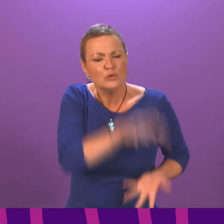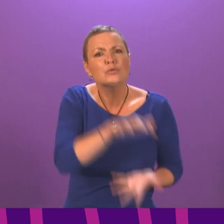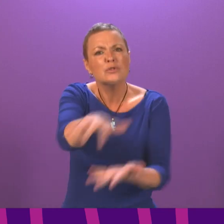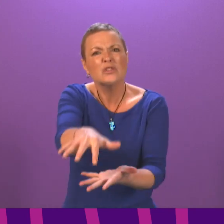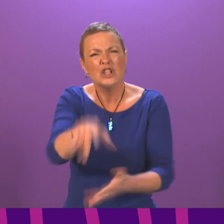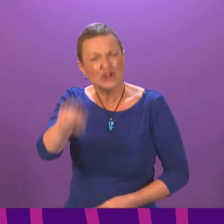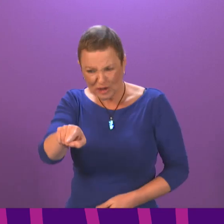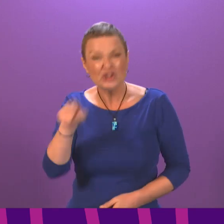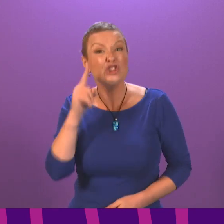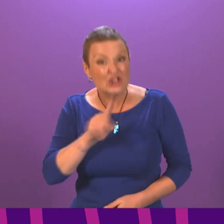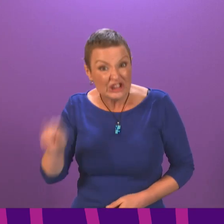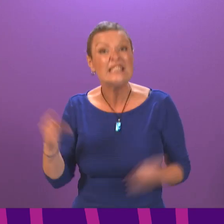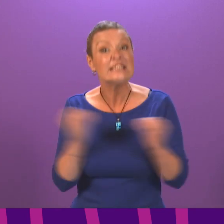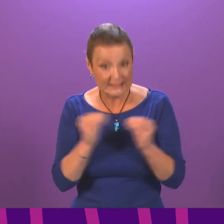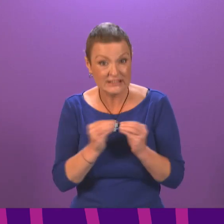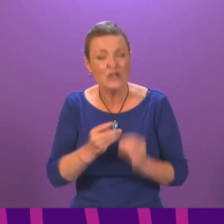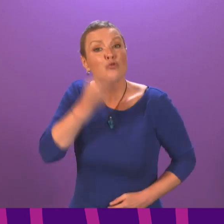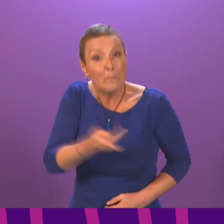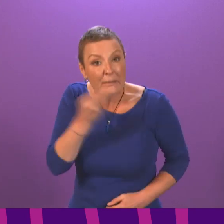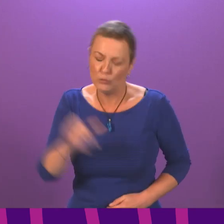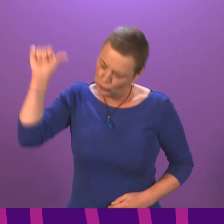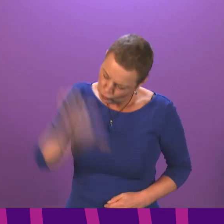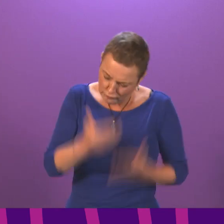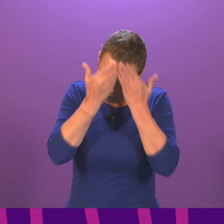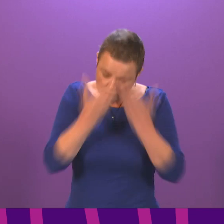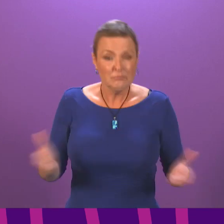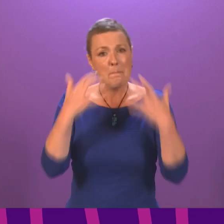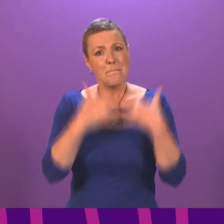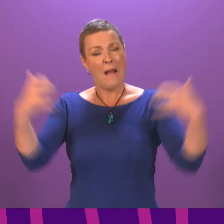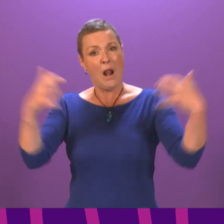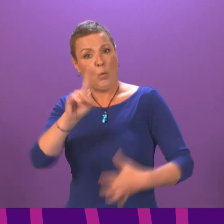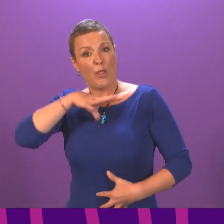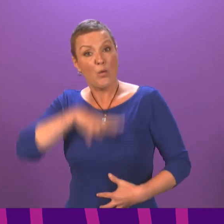repeatedly that the will of Parliament should be respected, but the only one who is disrespecting